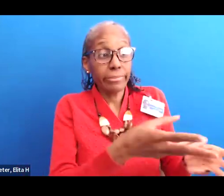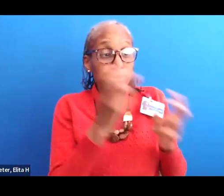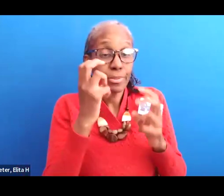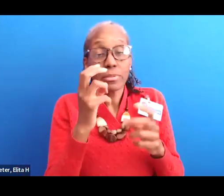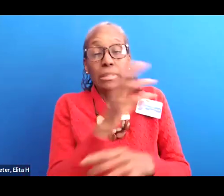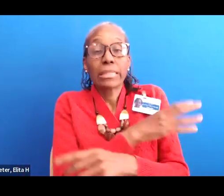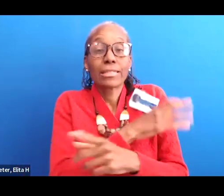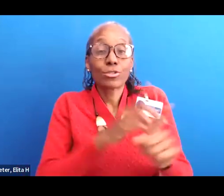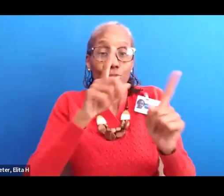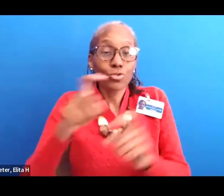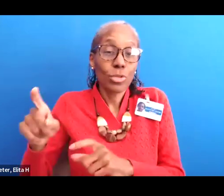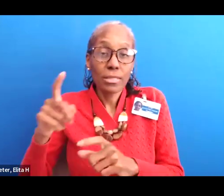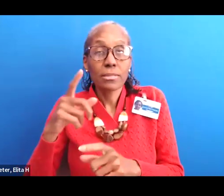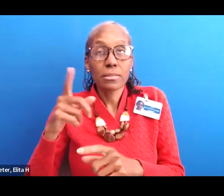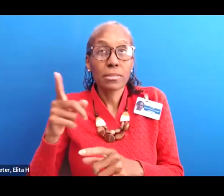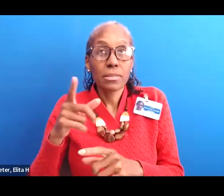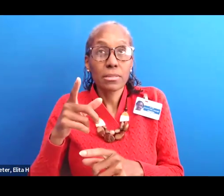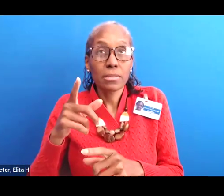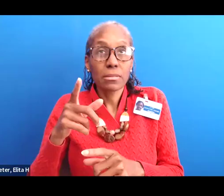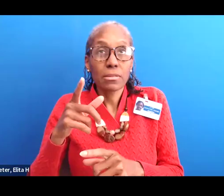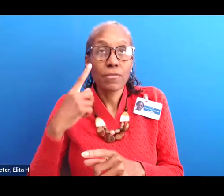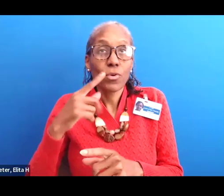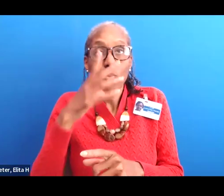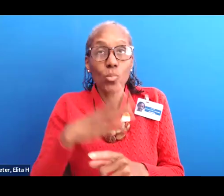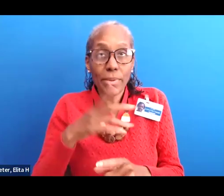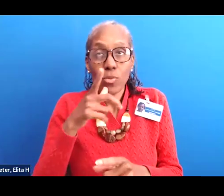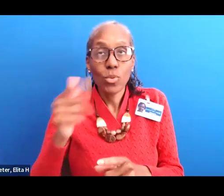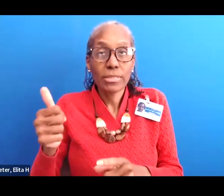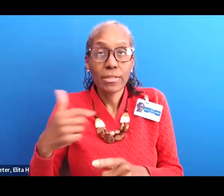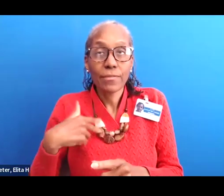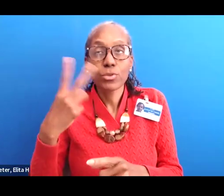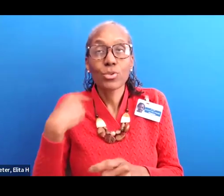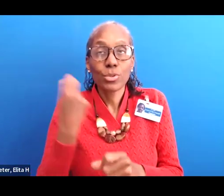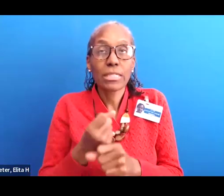one in a lady who was two years on dialysis, and she got it put in,